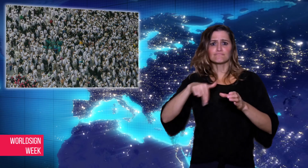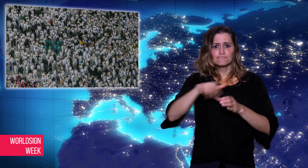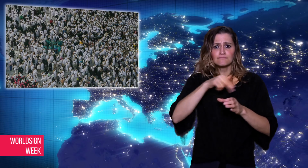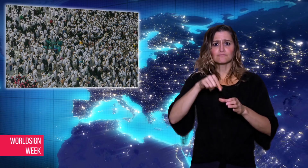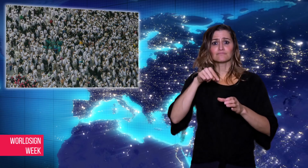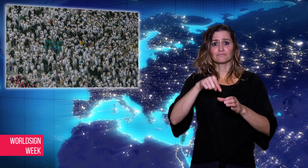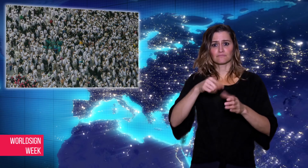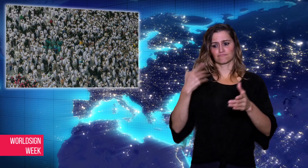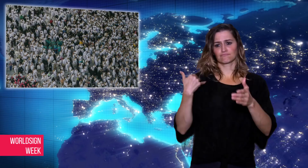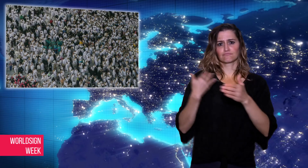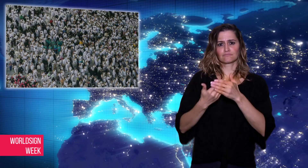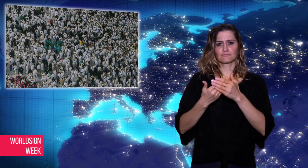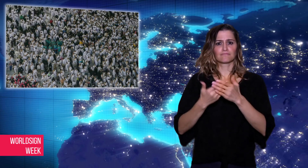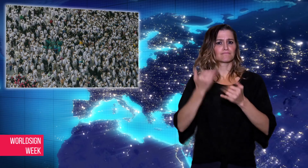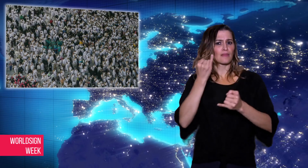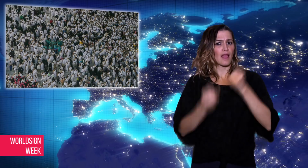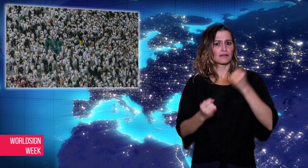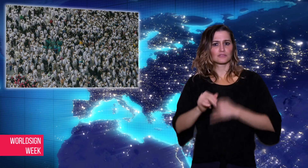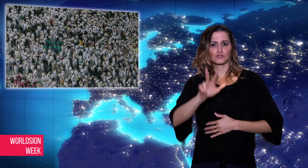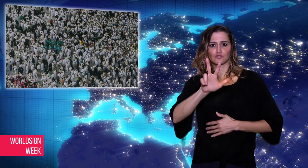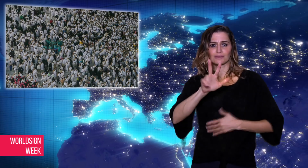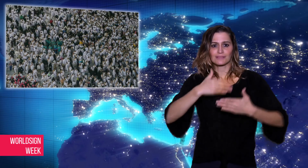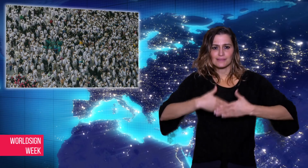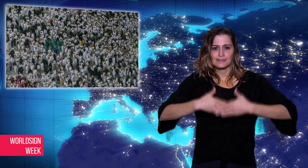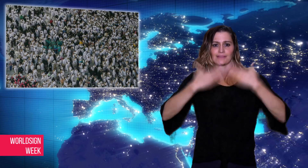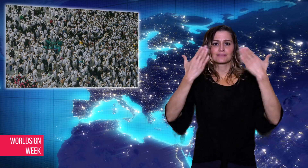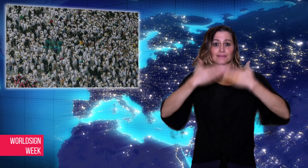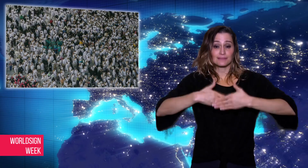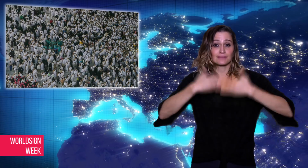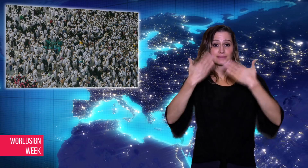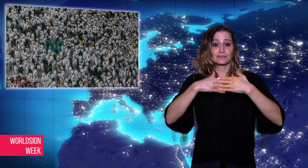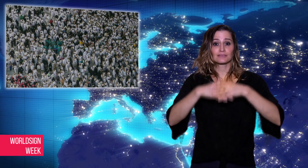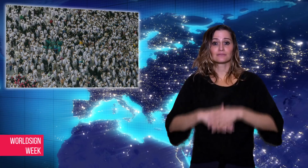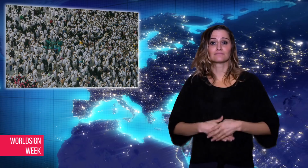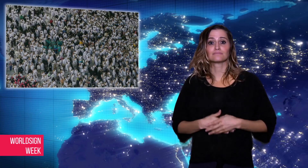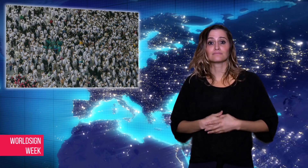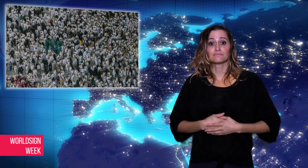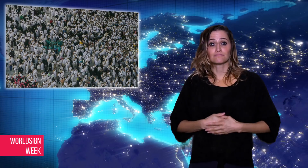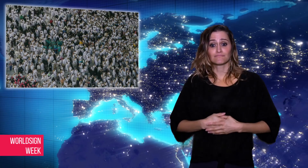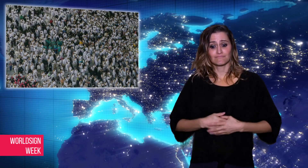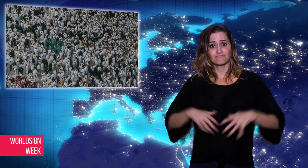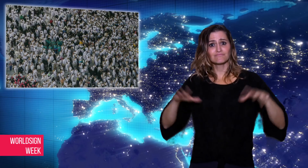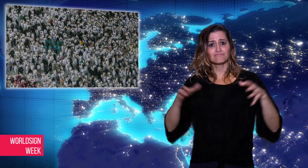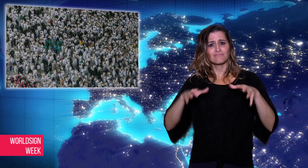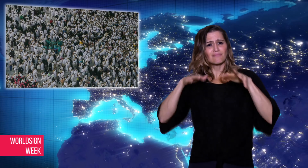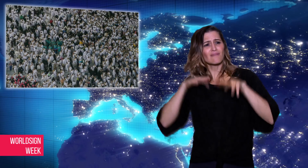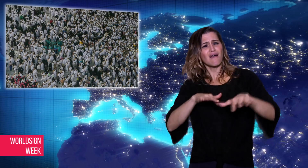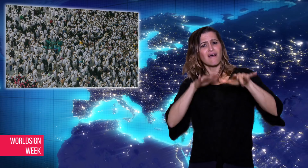the final three days. To conclude